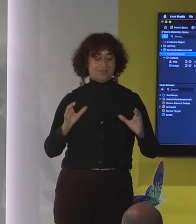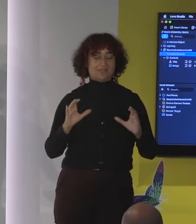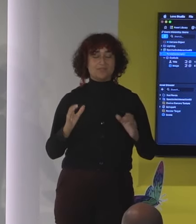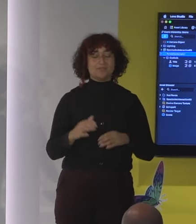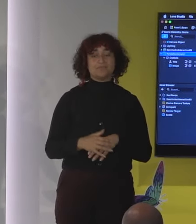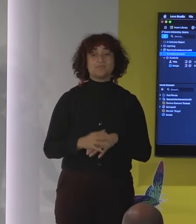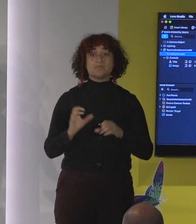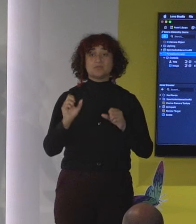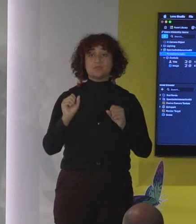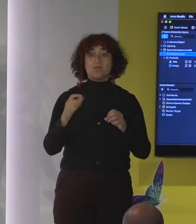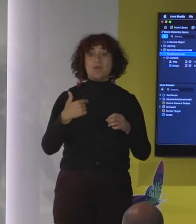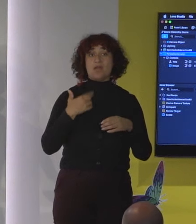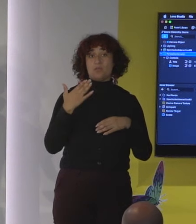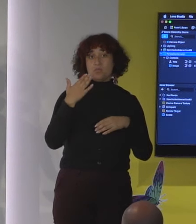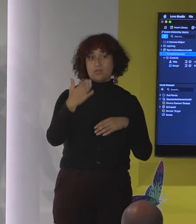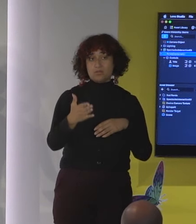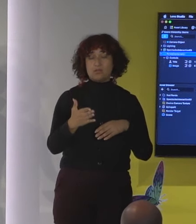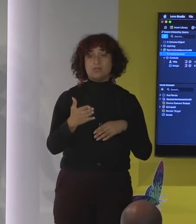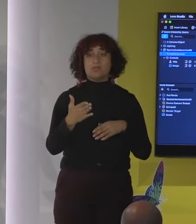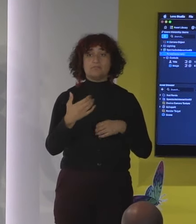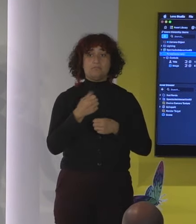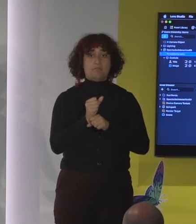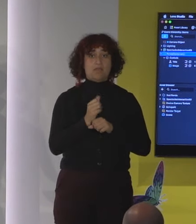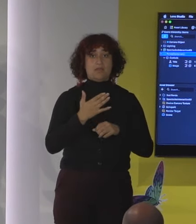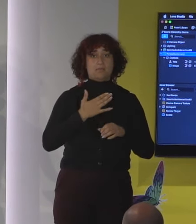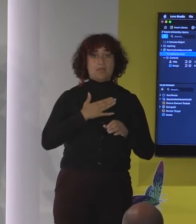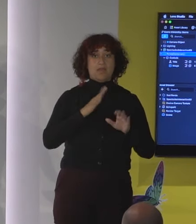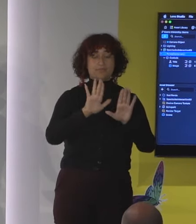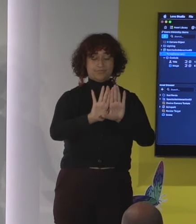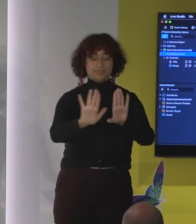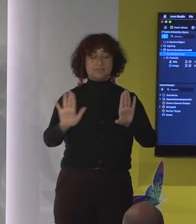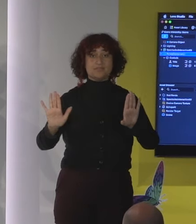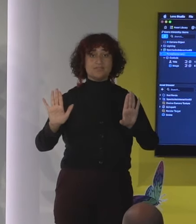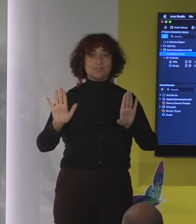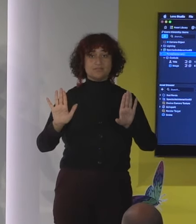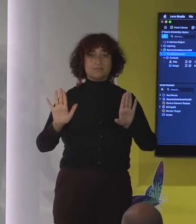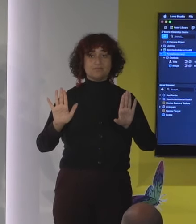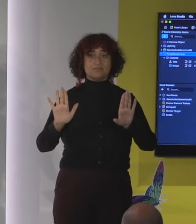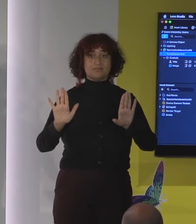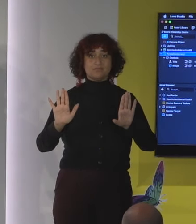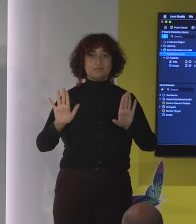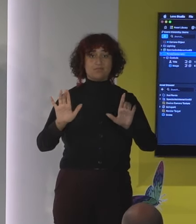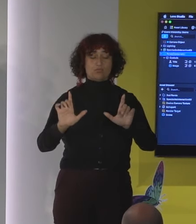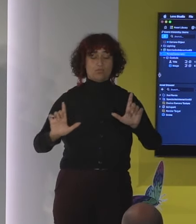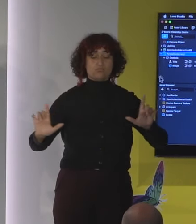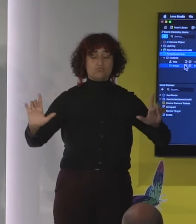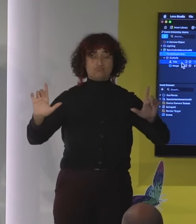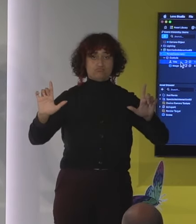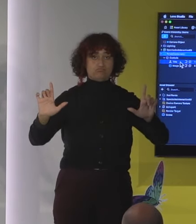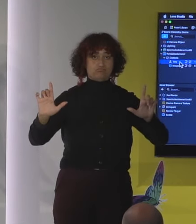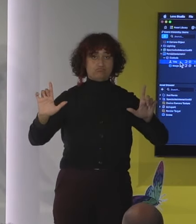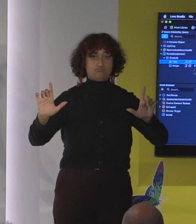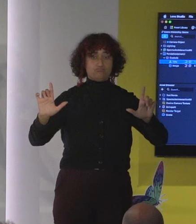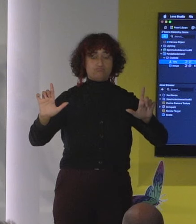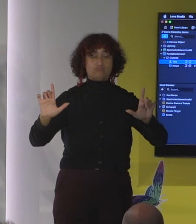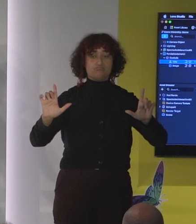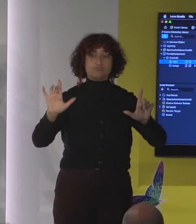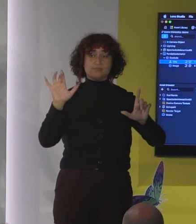So, I will make my scene panel larger. Let's click on title